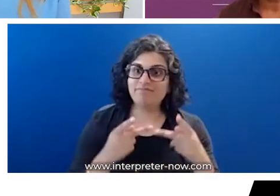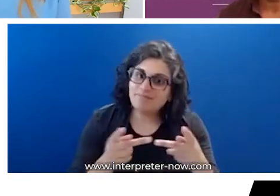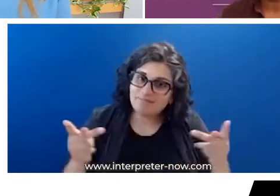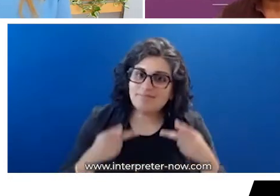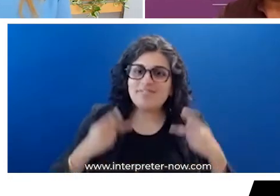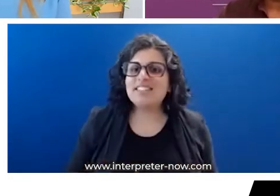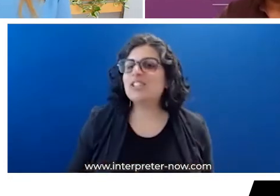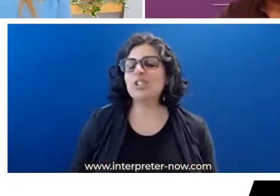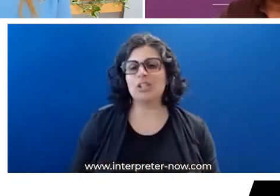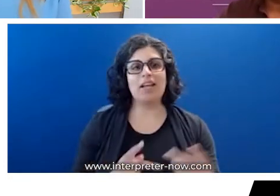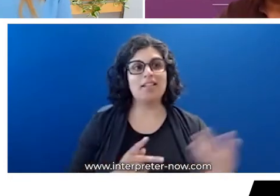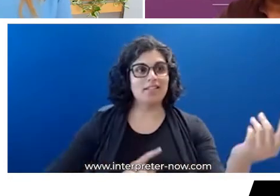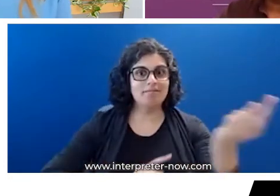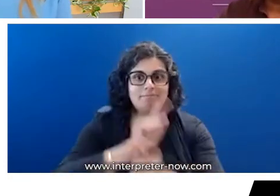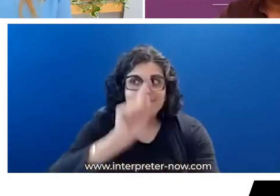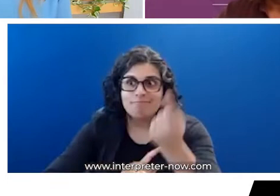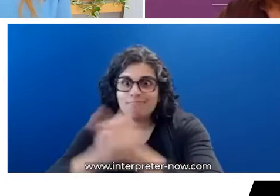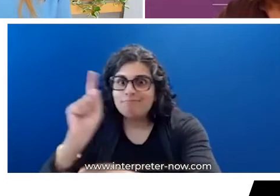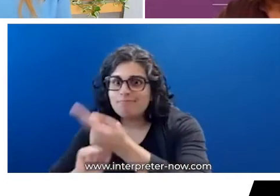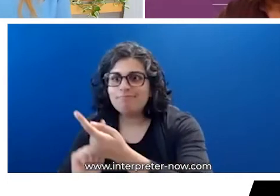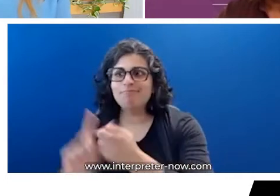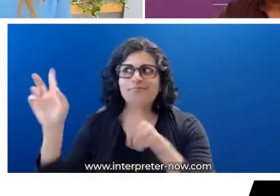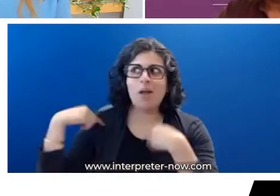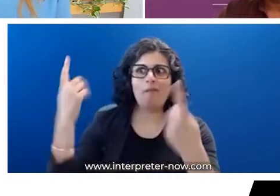face like we were so accustomed to but that's not the case.